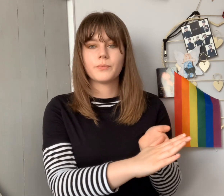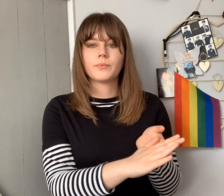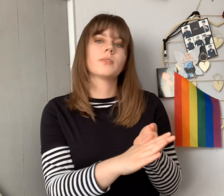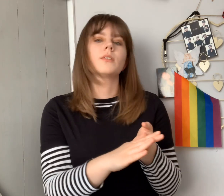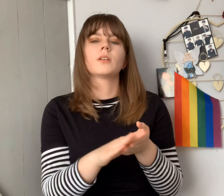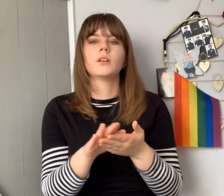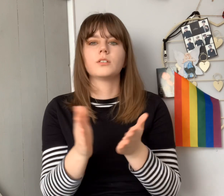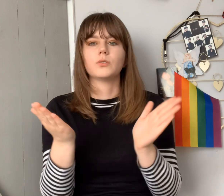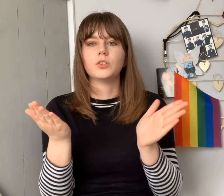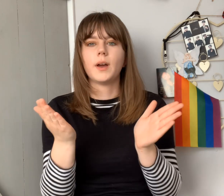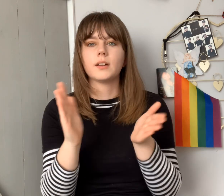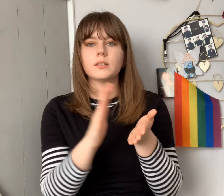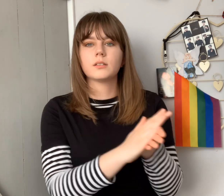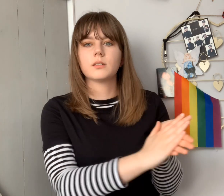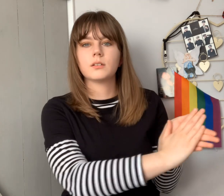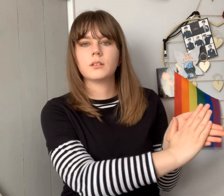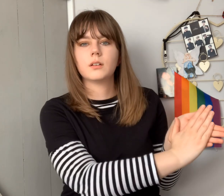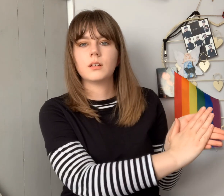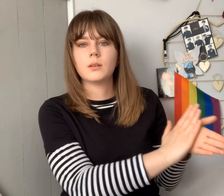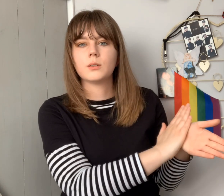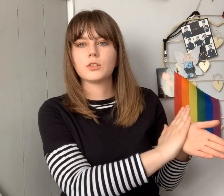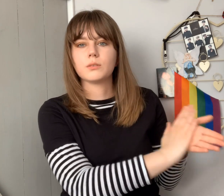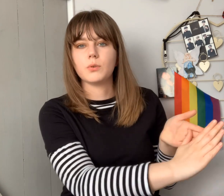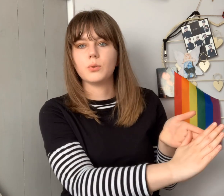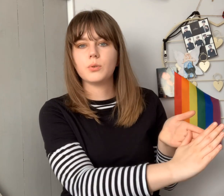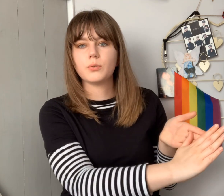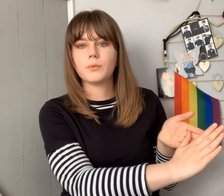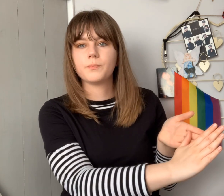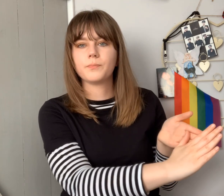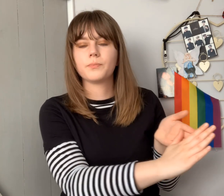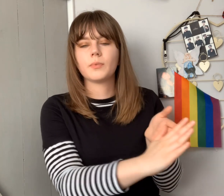So 2 hands, smooth